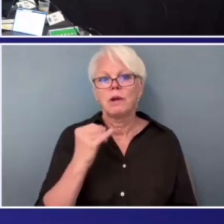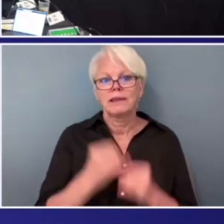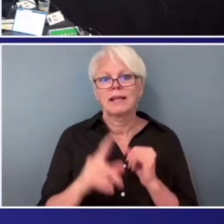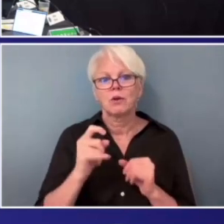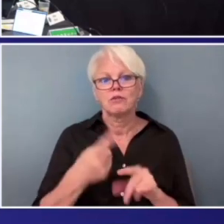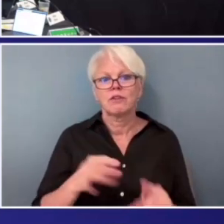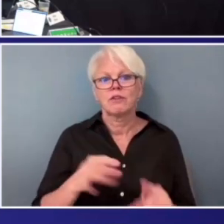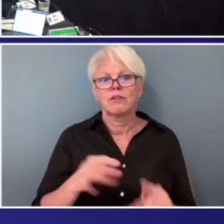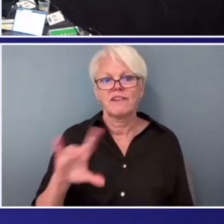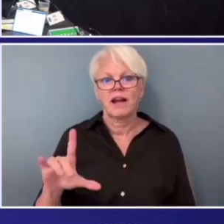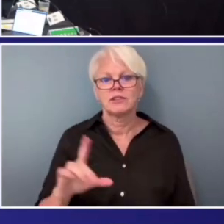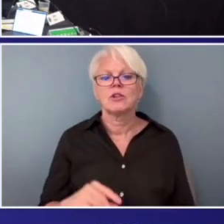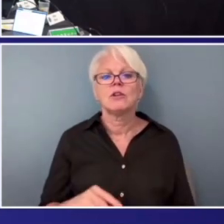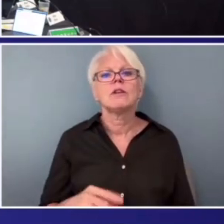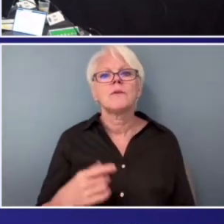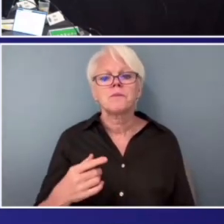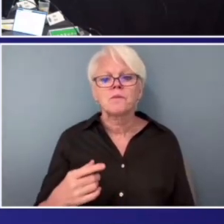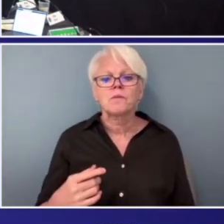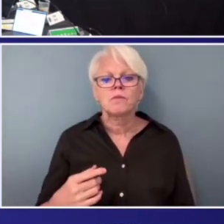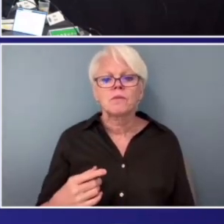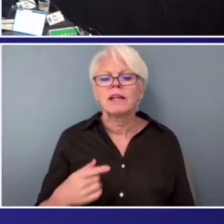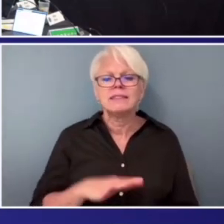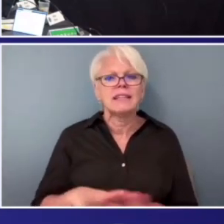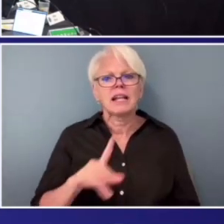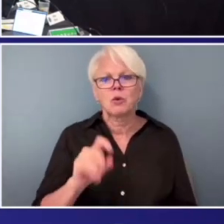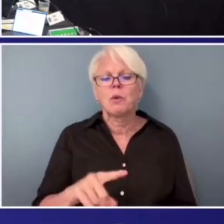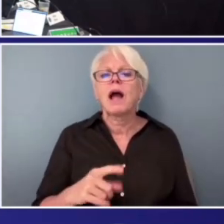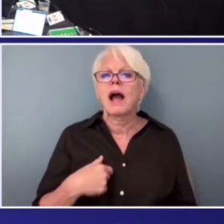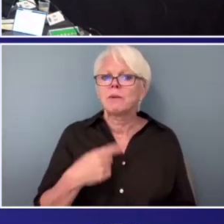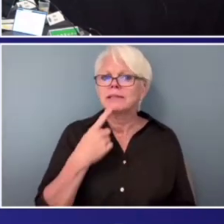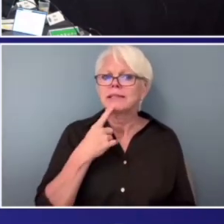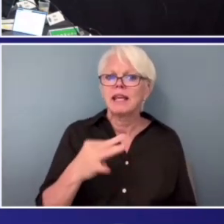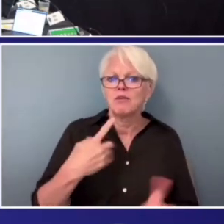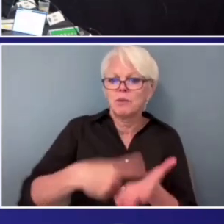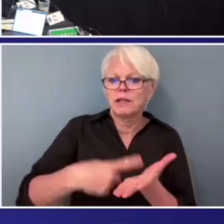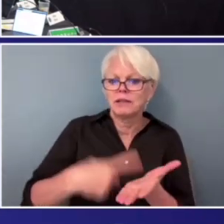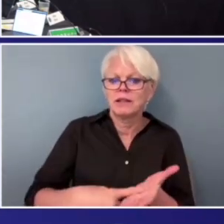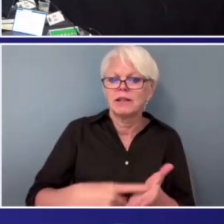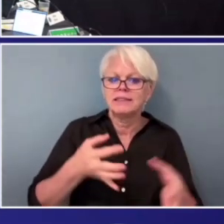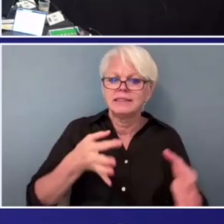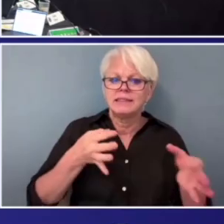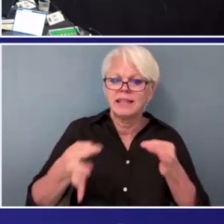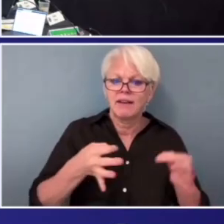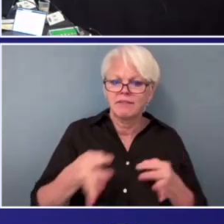Not a question. I just want to say that if we're just discussing definitions, I'm going to swap with Bob Carey,